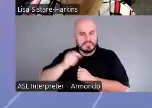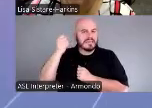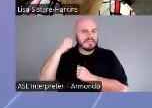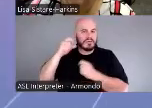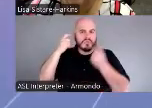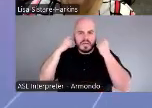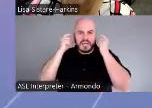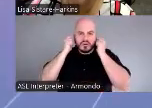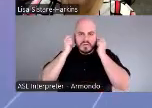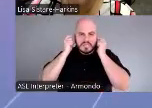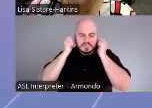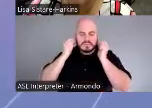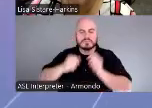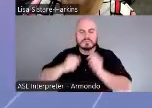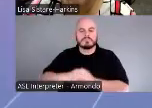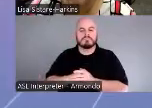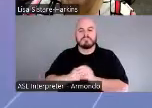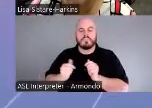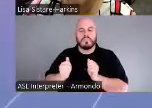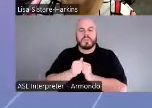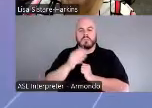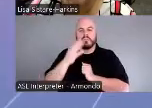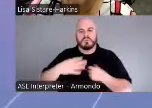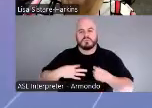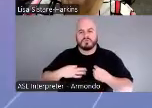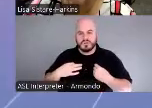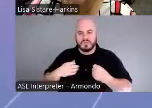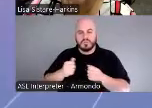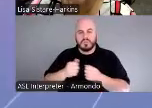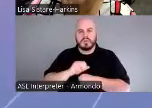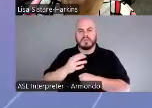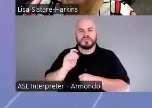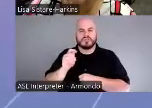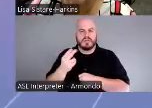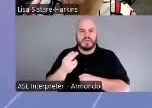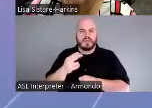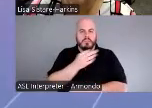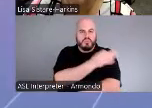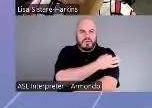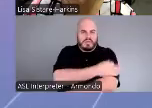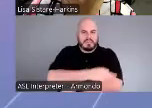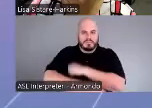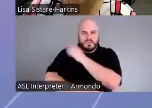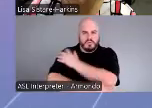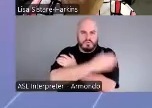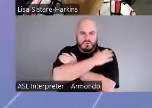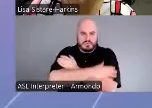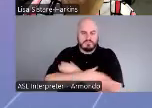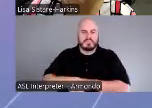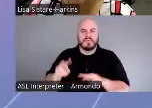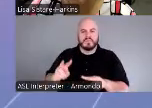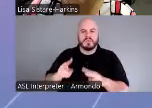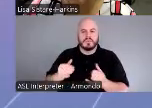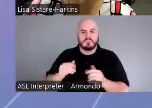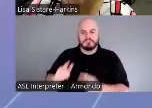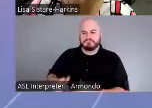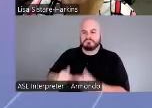with a blue shirt with Cheetah print on my shoulders and I'm looking forward to today. And I'm going to pass it to Lisa.